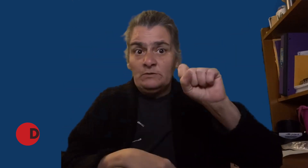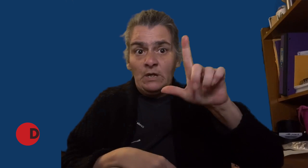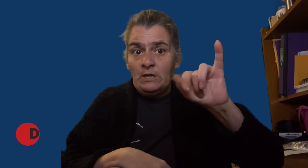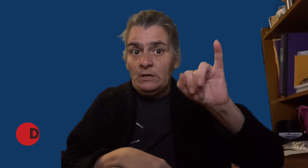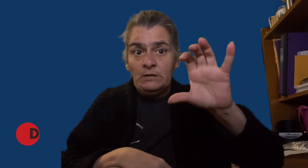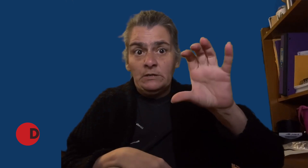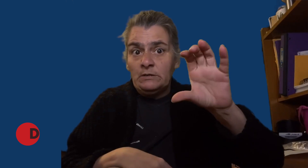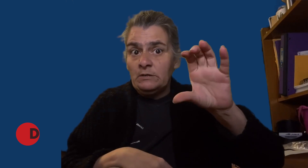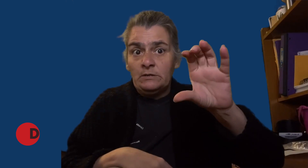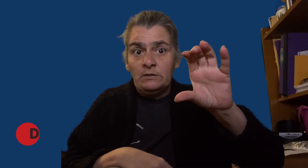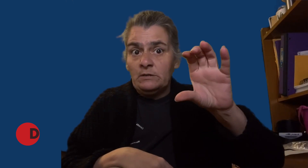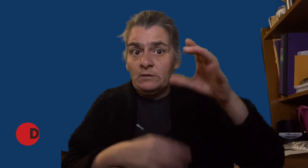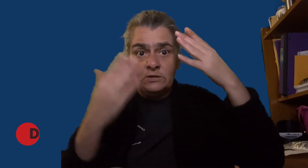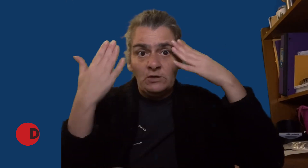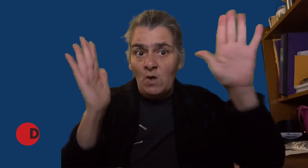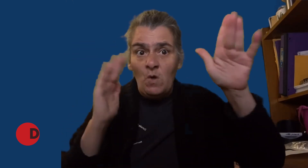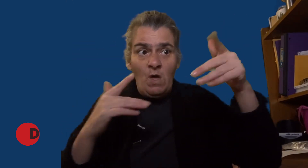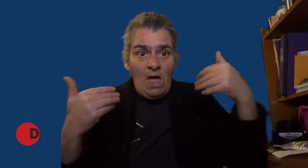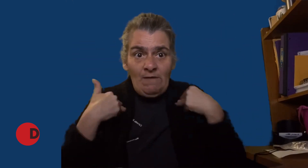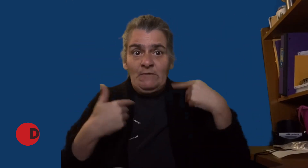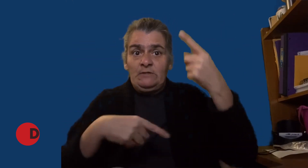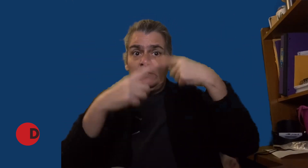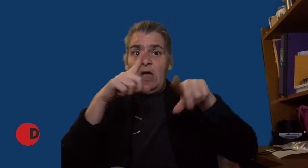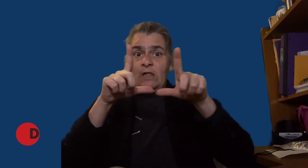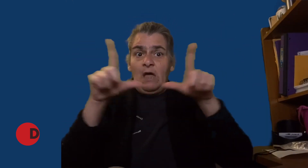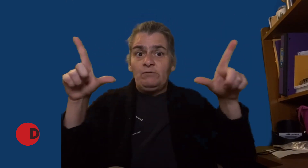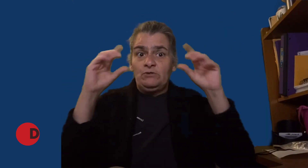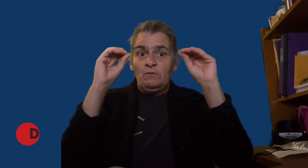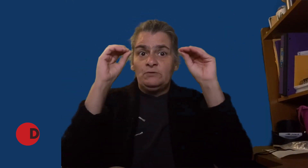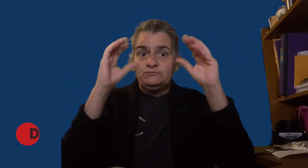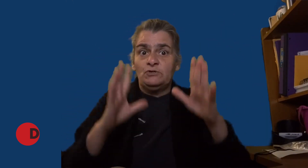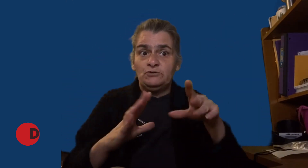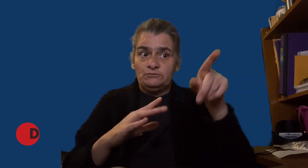out letters. BC already posted examples of the letters.